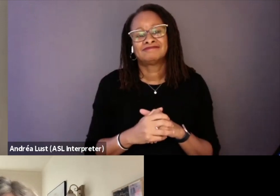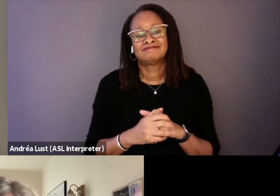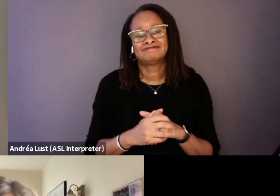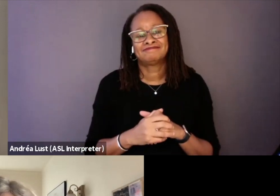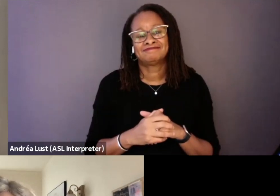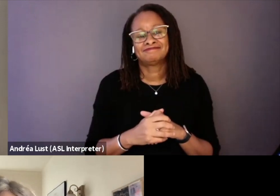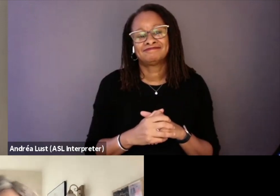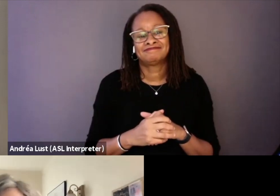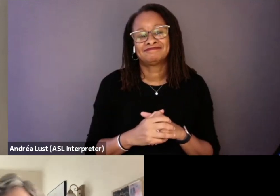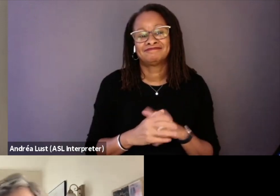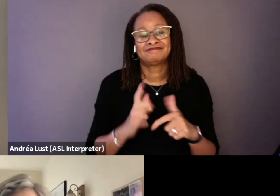and then I went to...